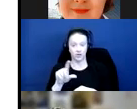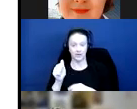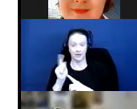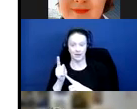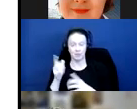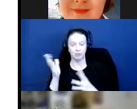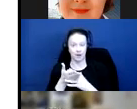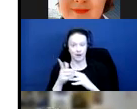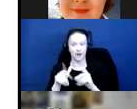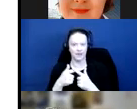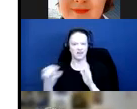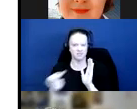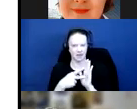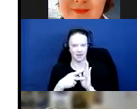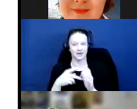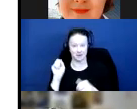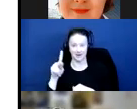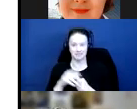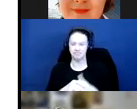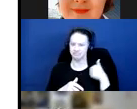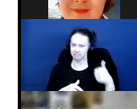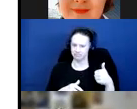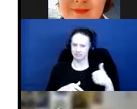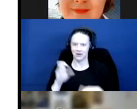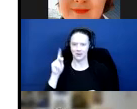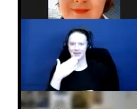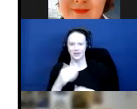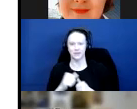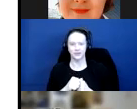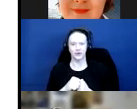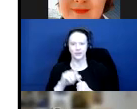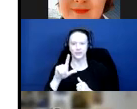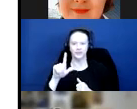Okay. Thank you. Okay. So, the question I see is,